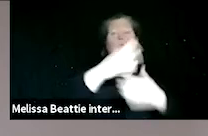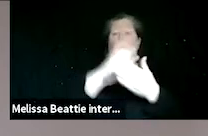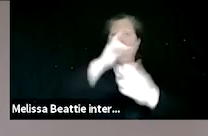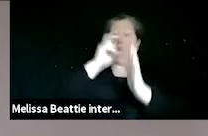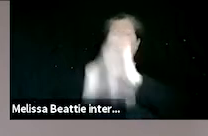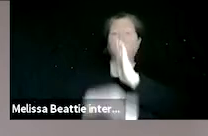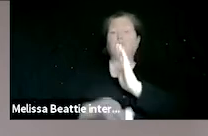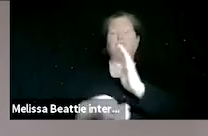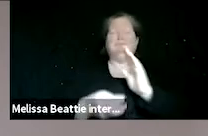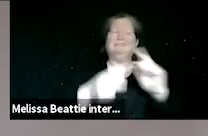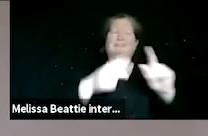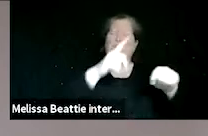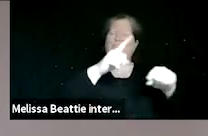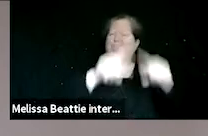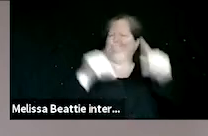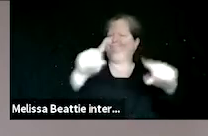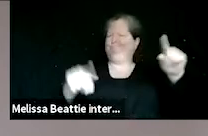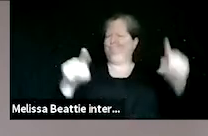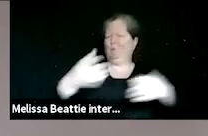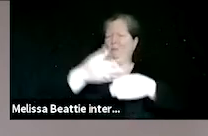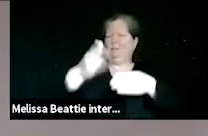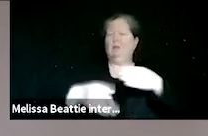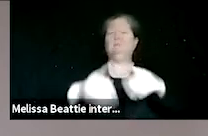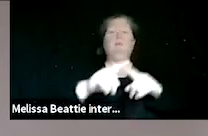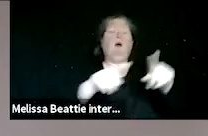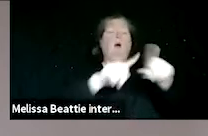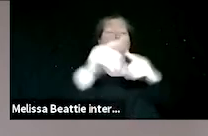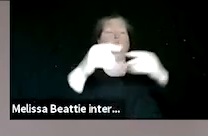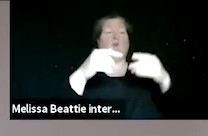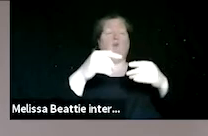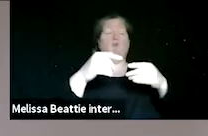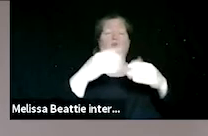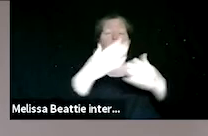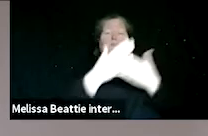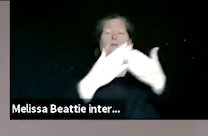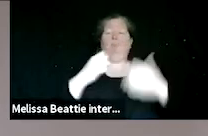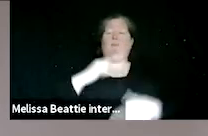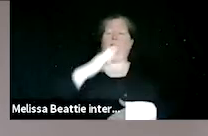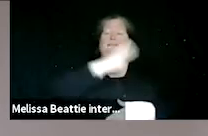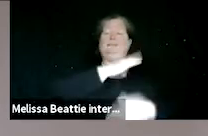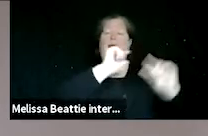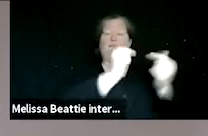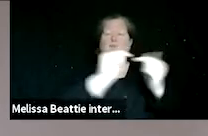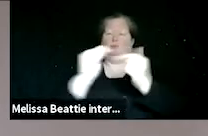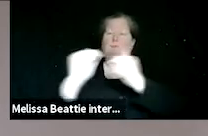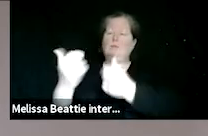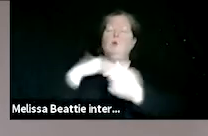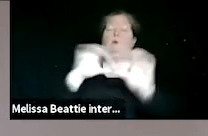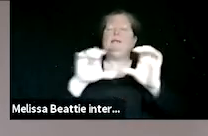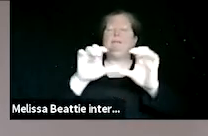Ben Woelk: We also were able to bring several staff groups through it and we did the whole competitive thing in terms of how much time did it.